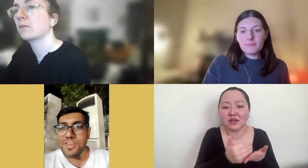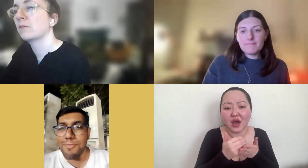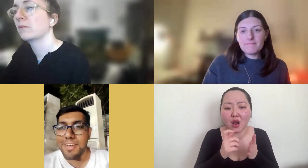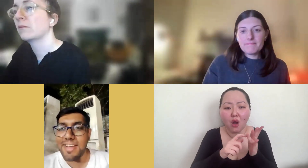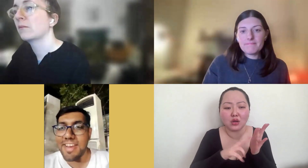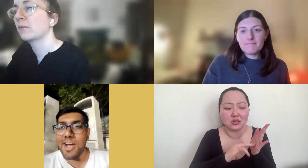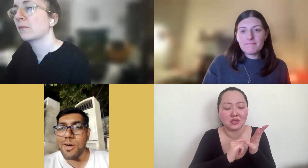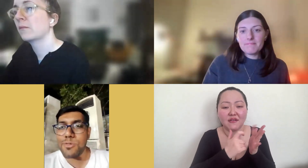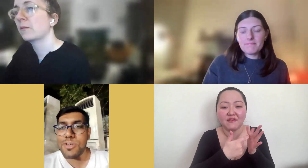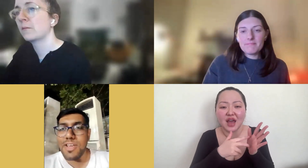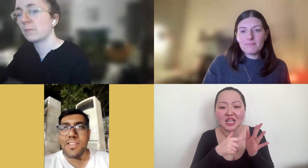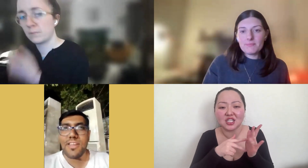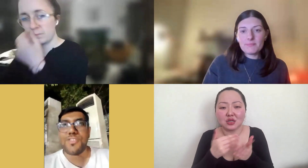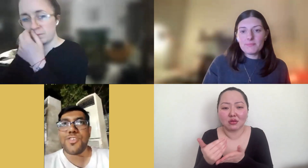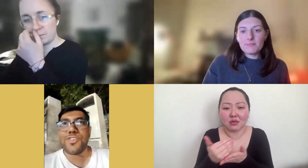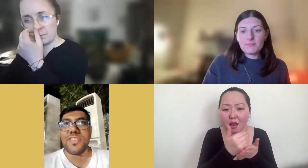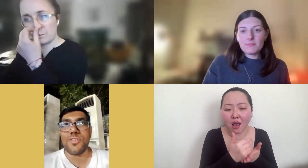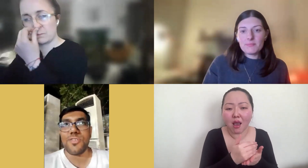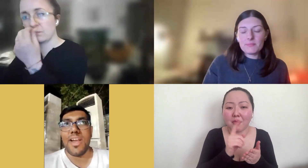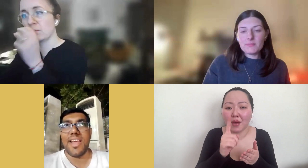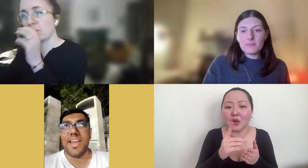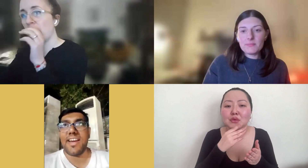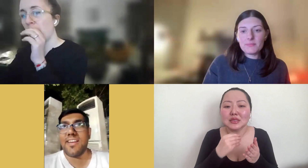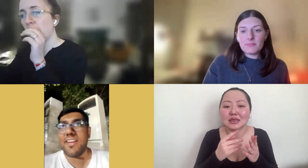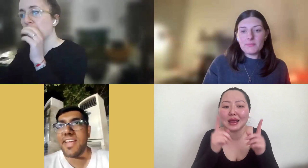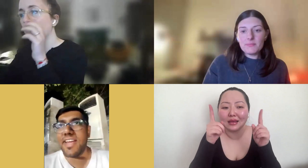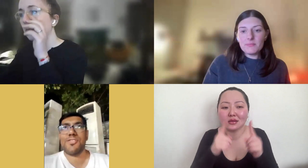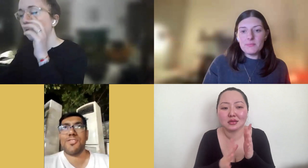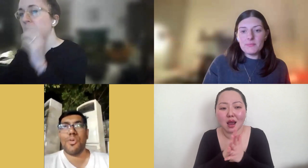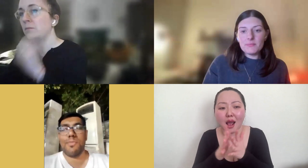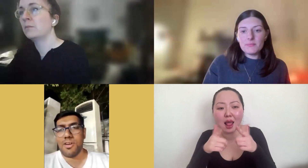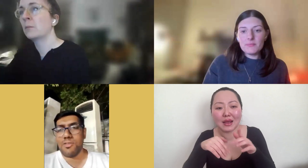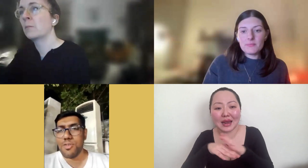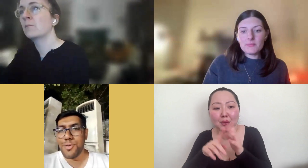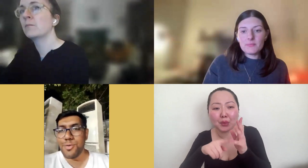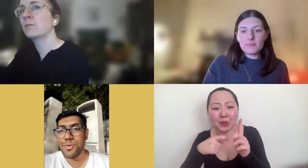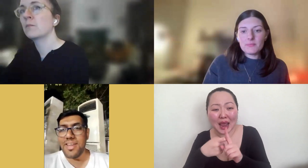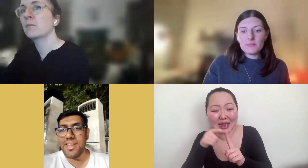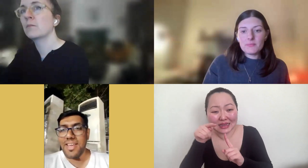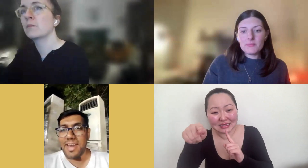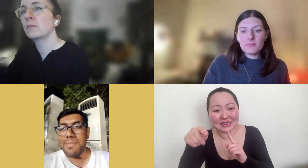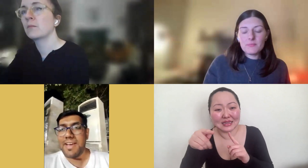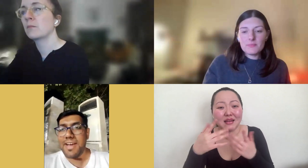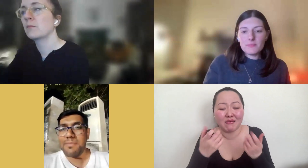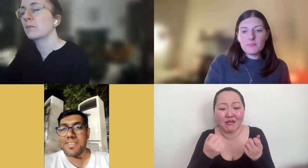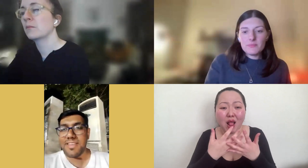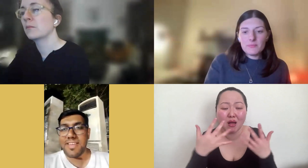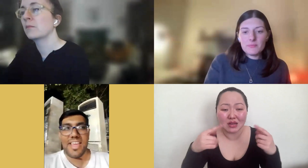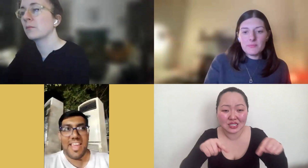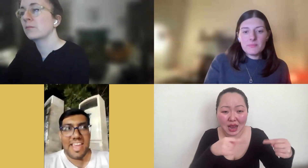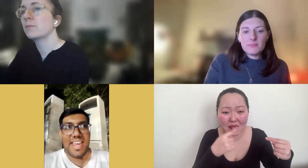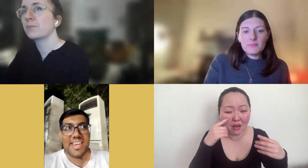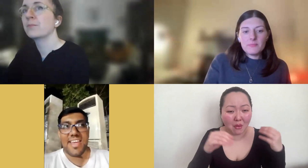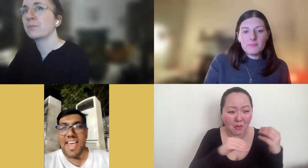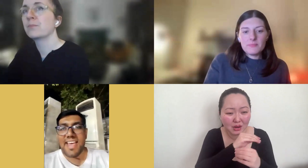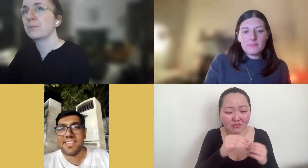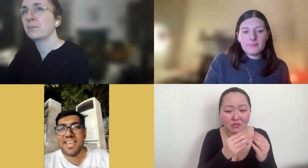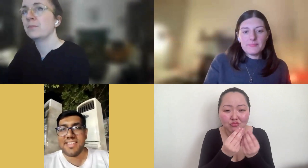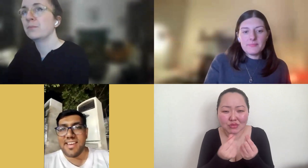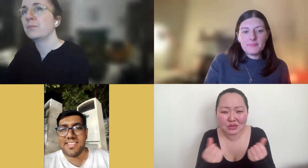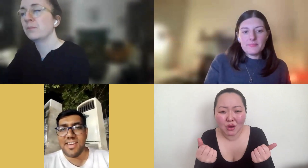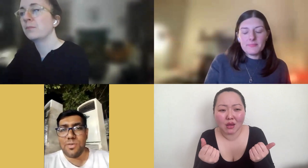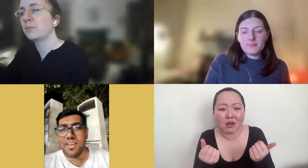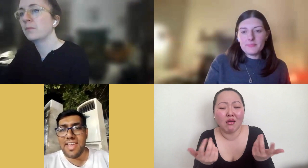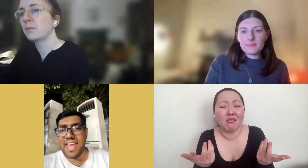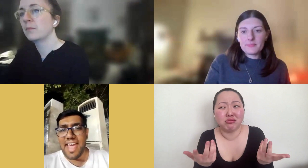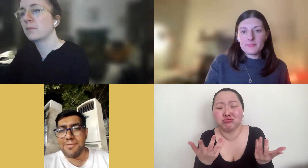the challenge of figuring out the resources, it drains so much out of you. Like Natalie says you